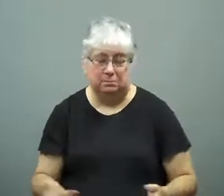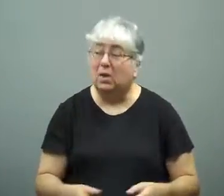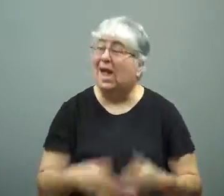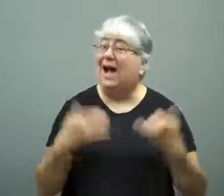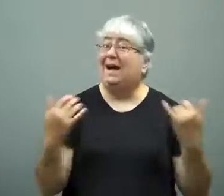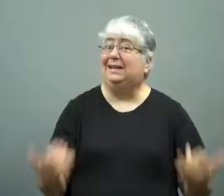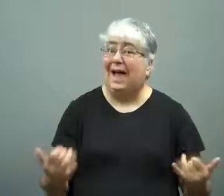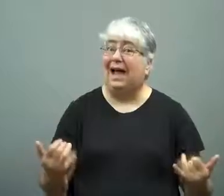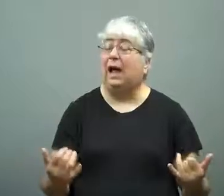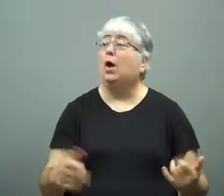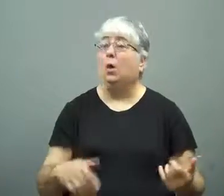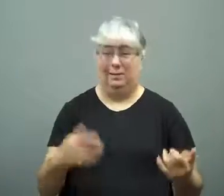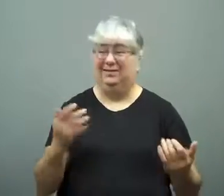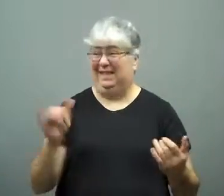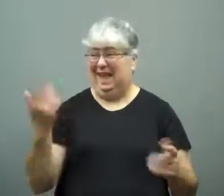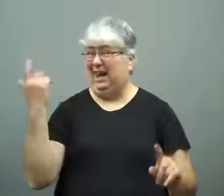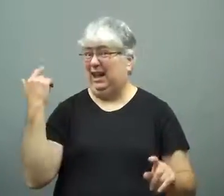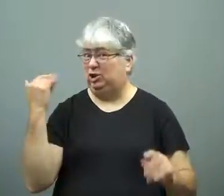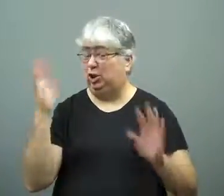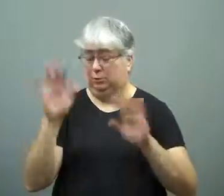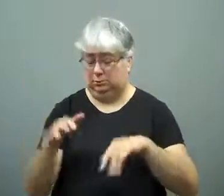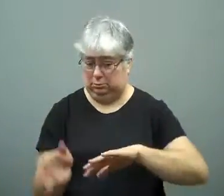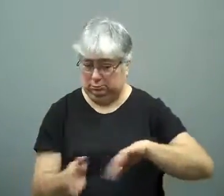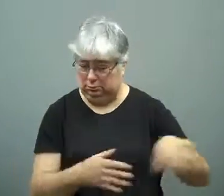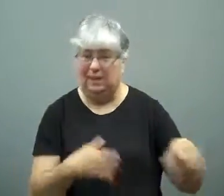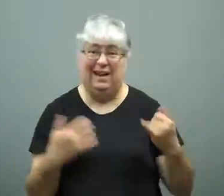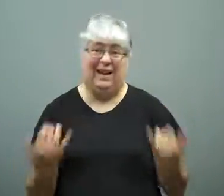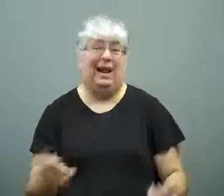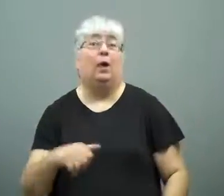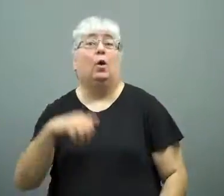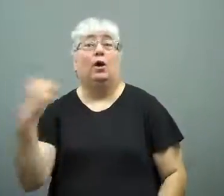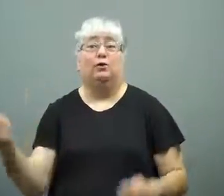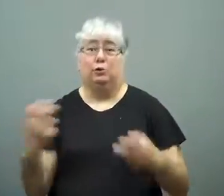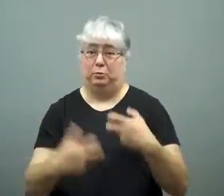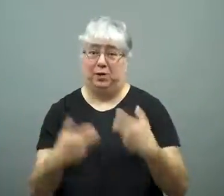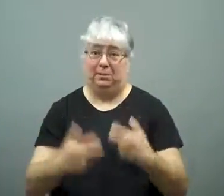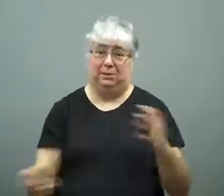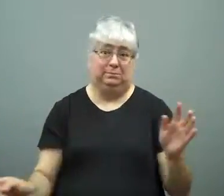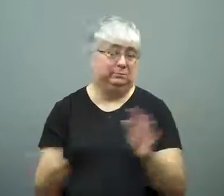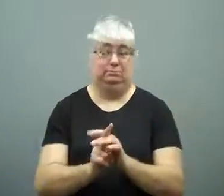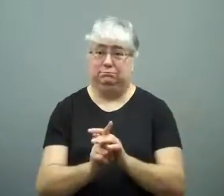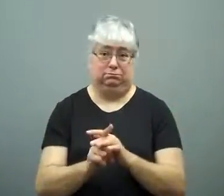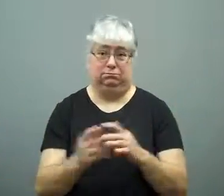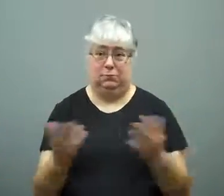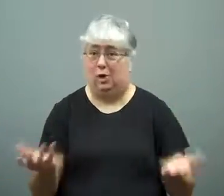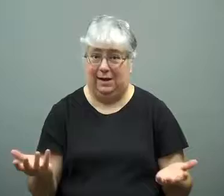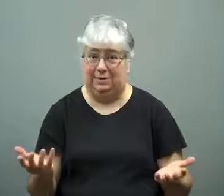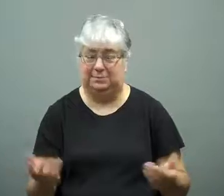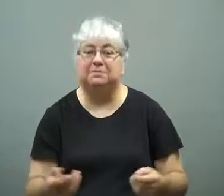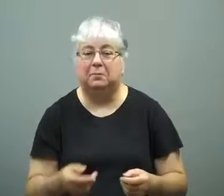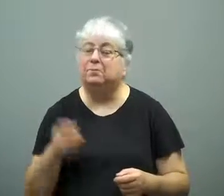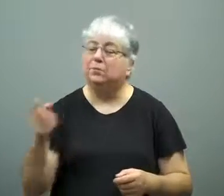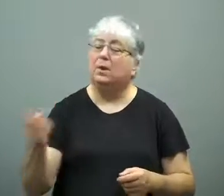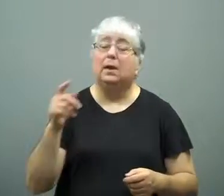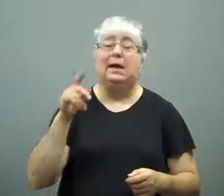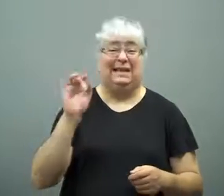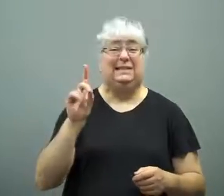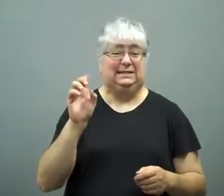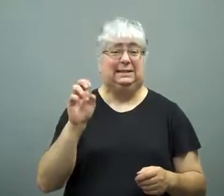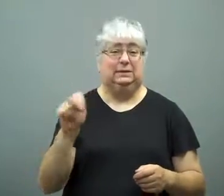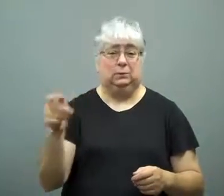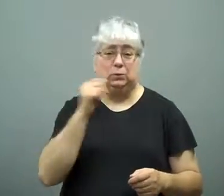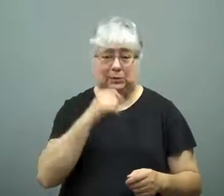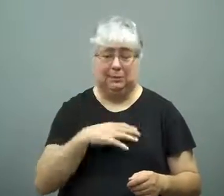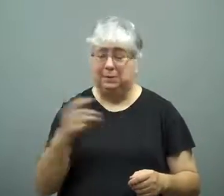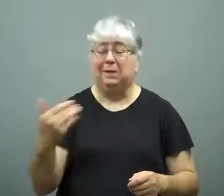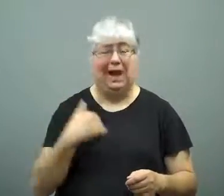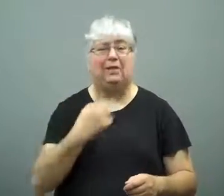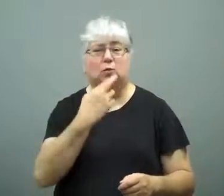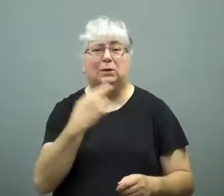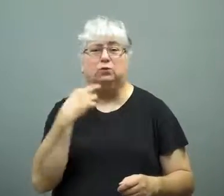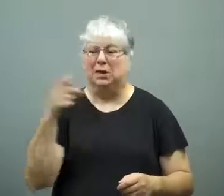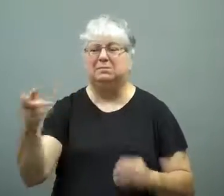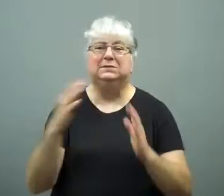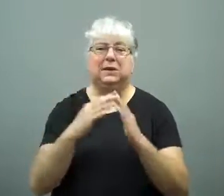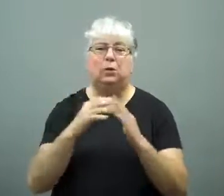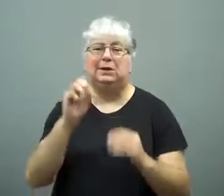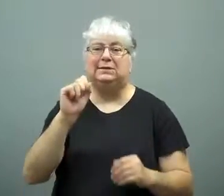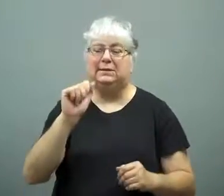That was last year. Now another problem has cropped up.